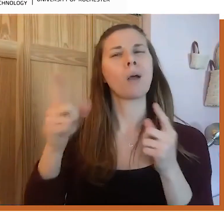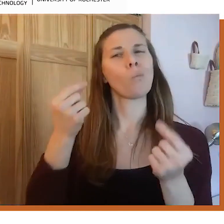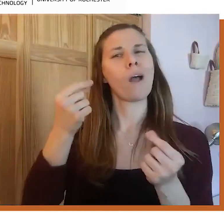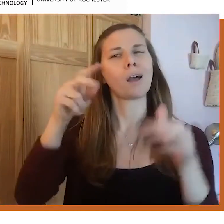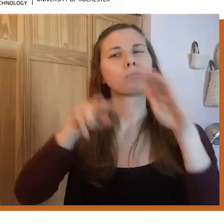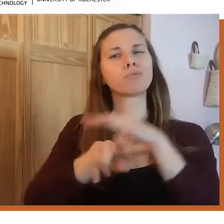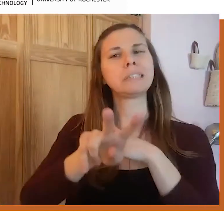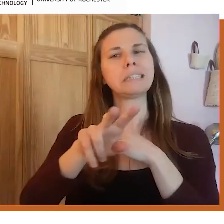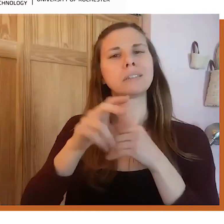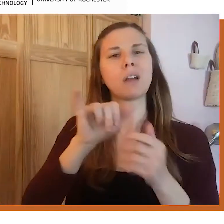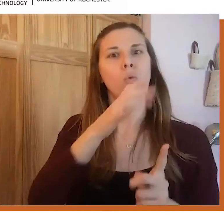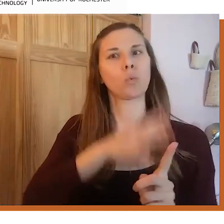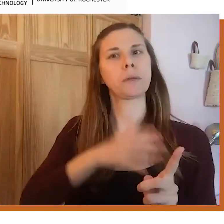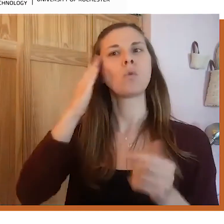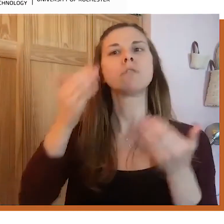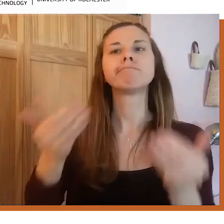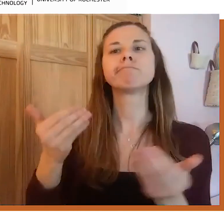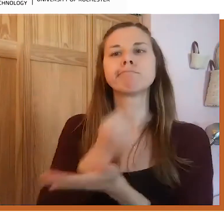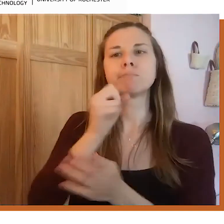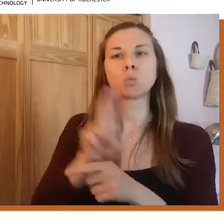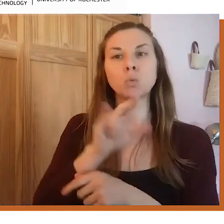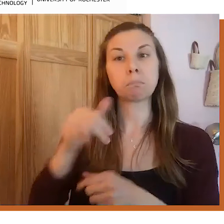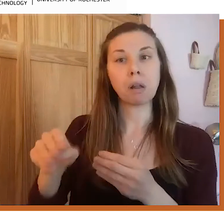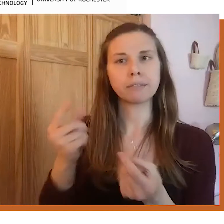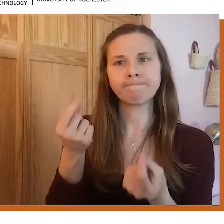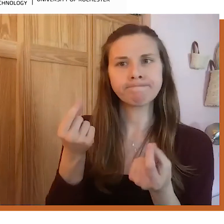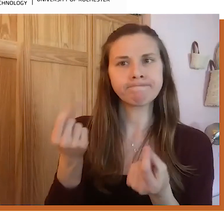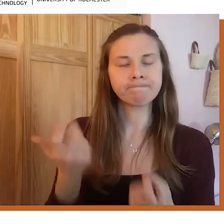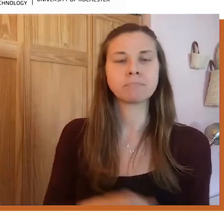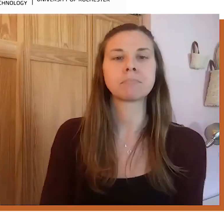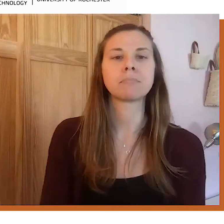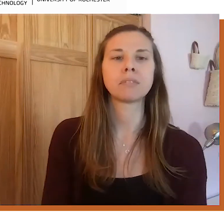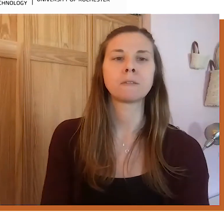so now what predicts what women will use which methods?